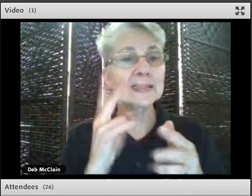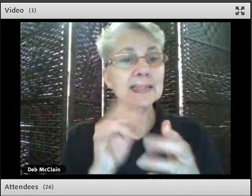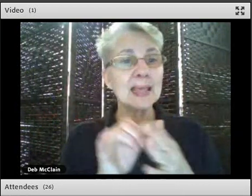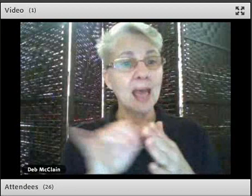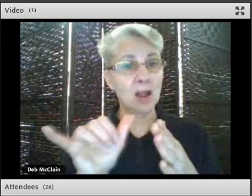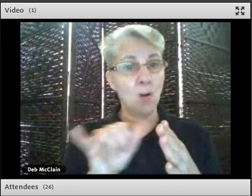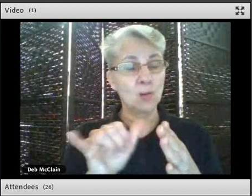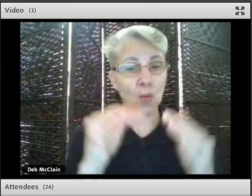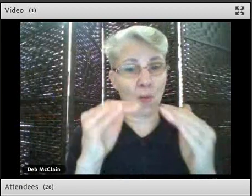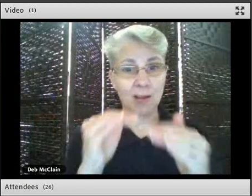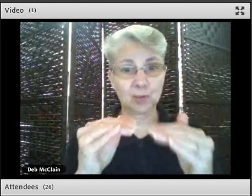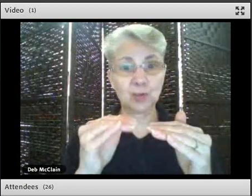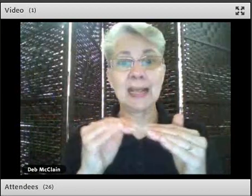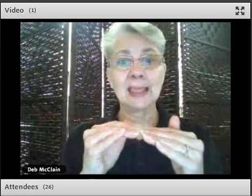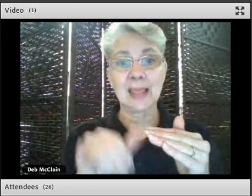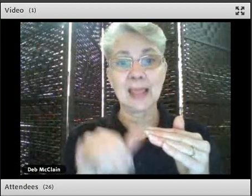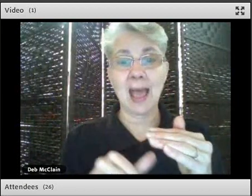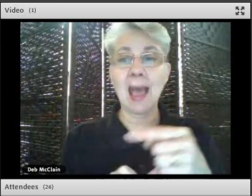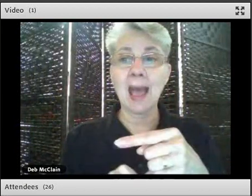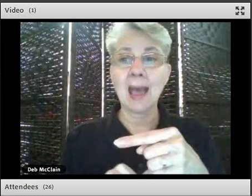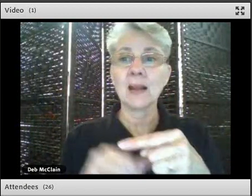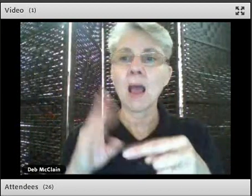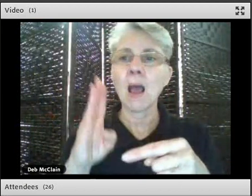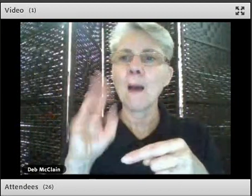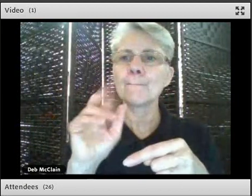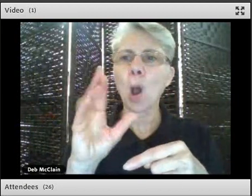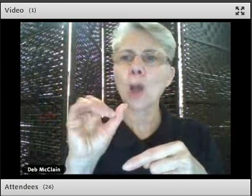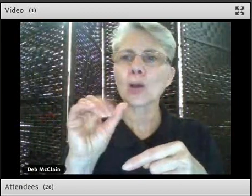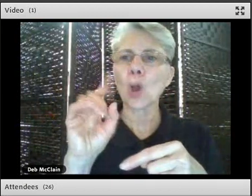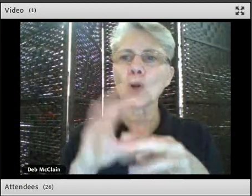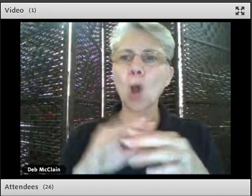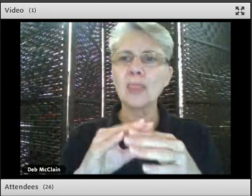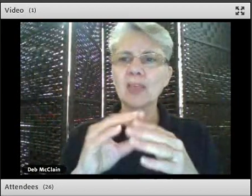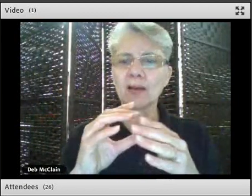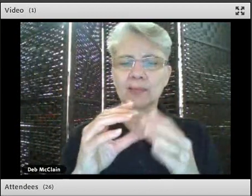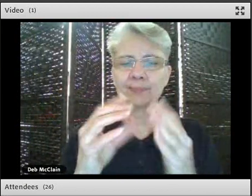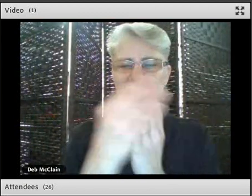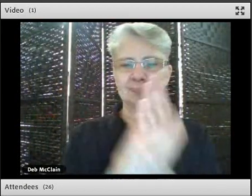So, sometimes we see it in multiple places, and that's a really good indicator